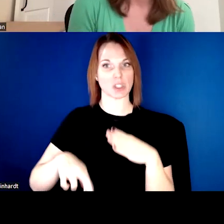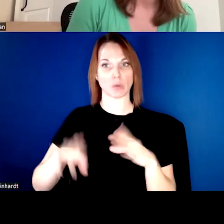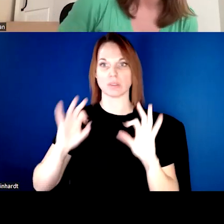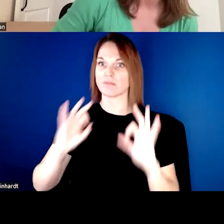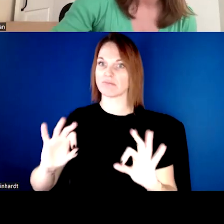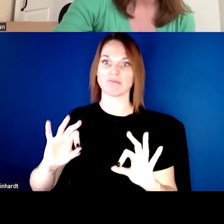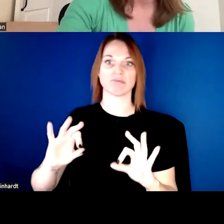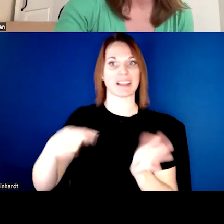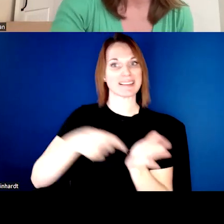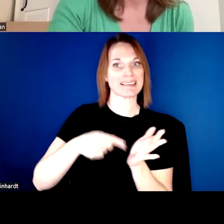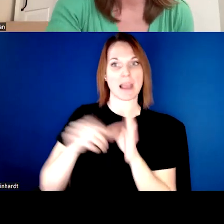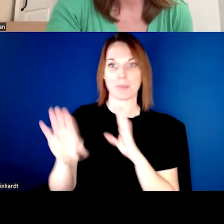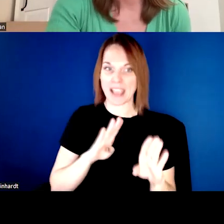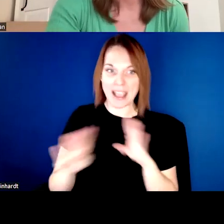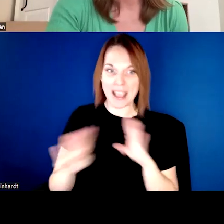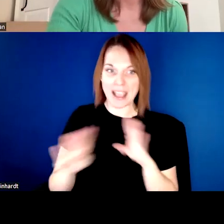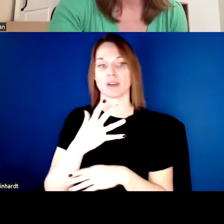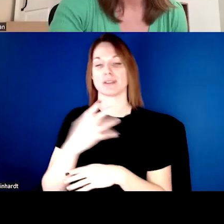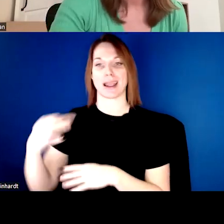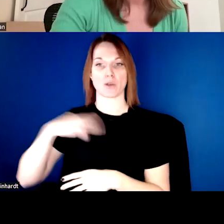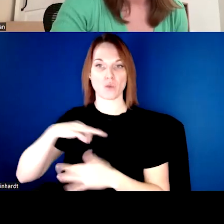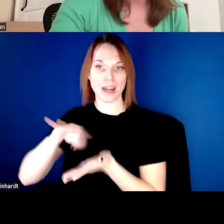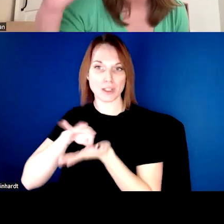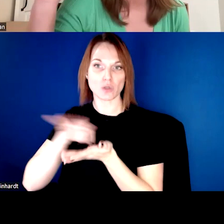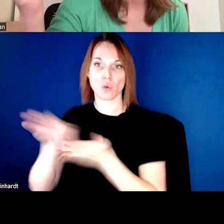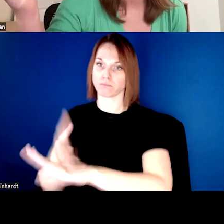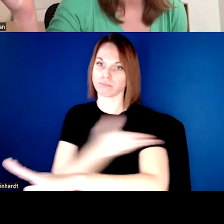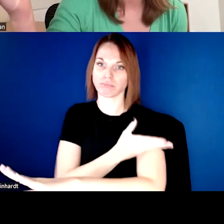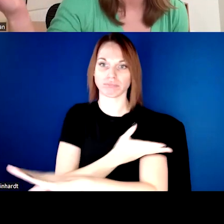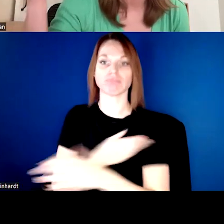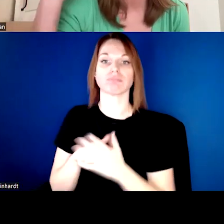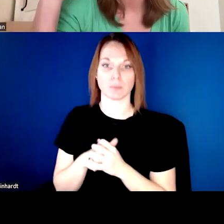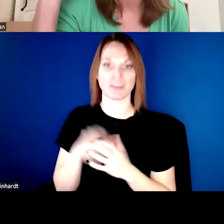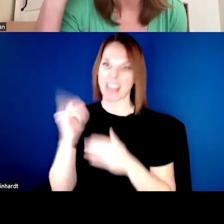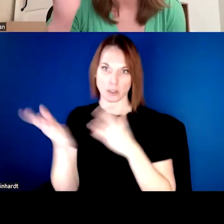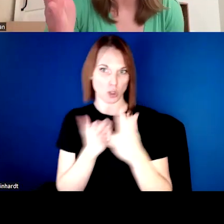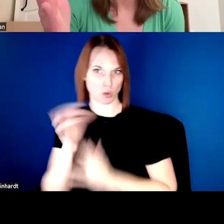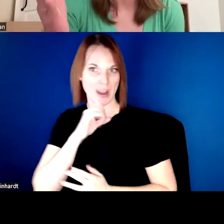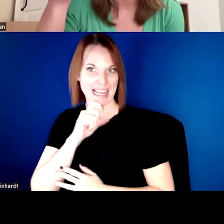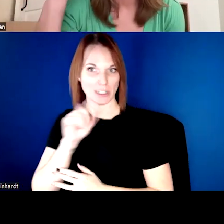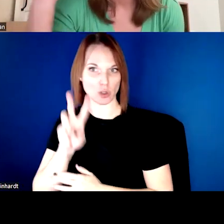behaviors for young adults; and this is through age 22. This isn't just immediately,